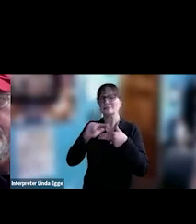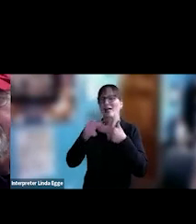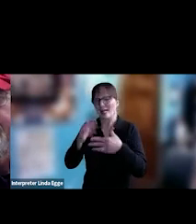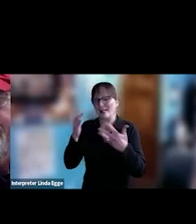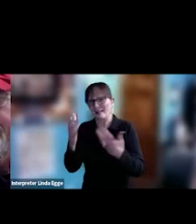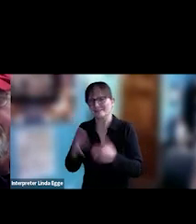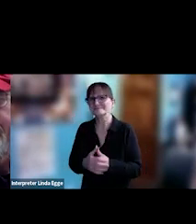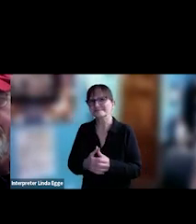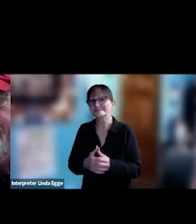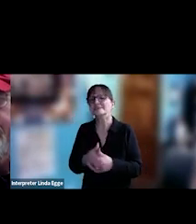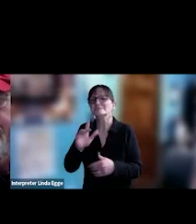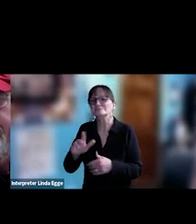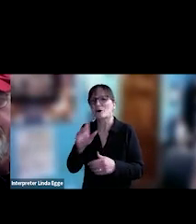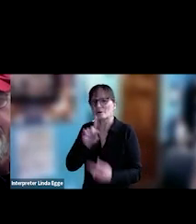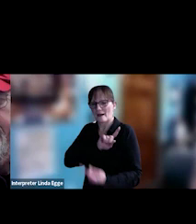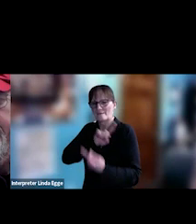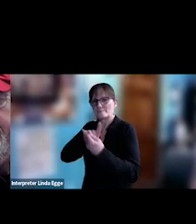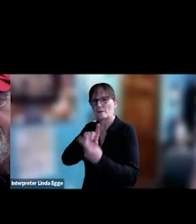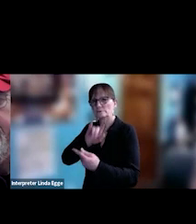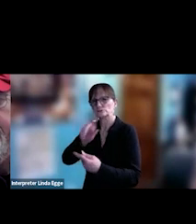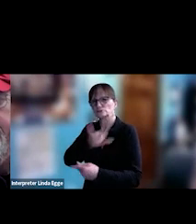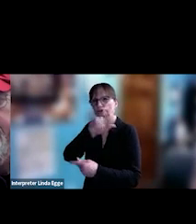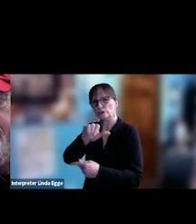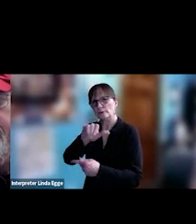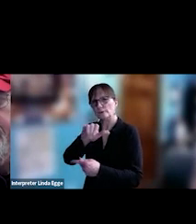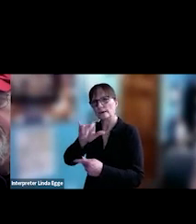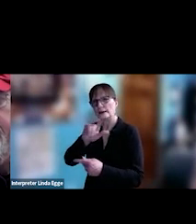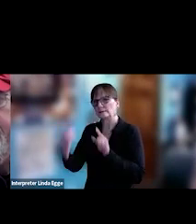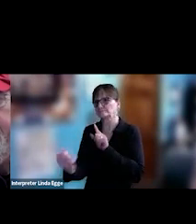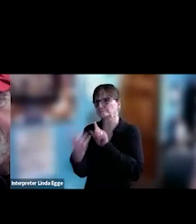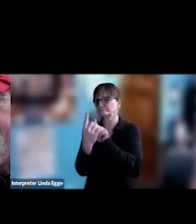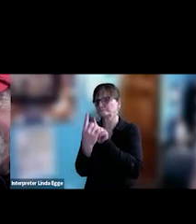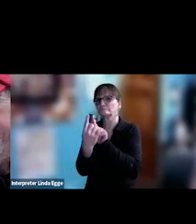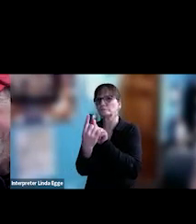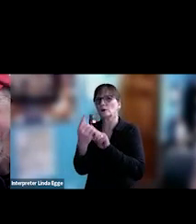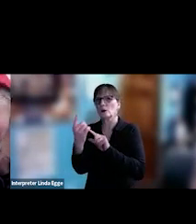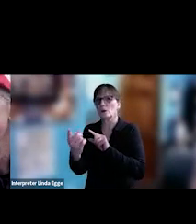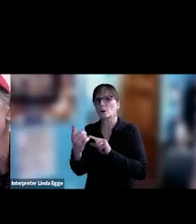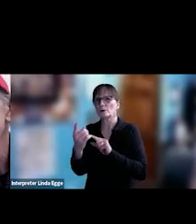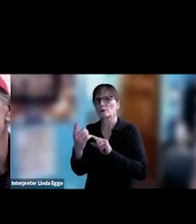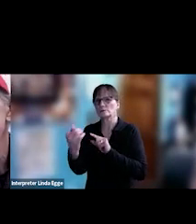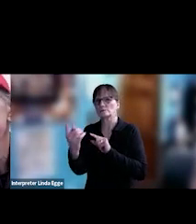Now, I met with Jerry. Jerry came to me from one of the PATH outreach workers,